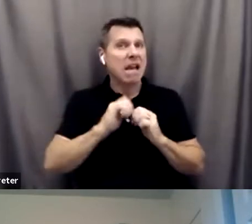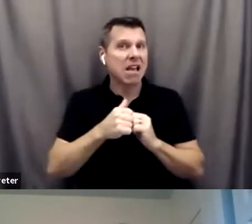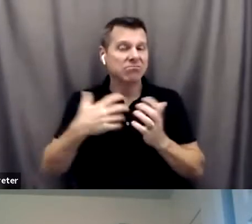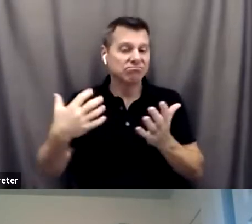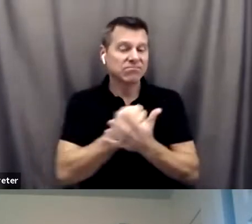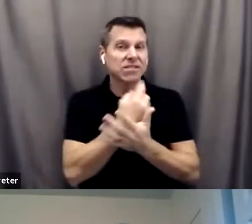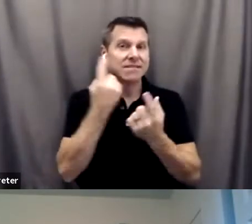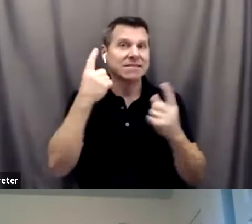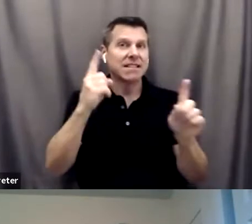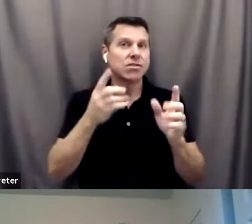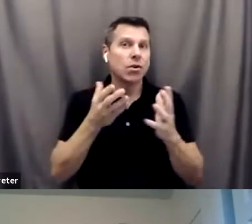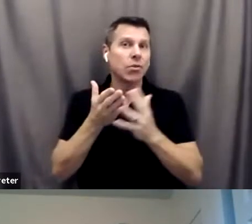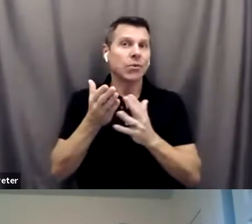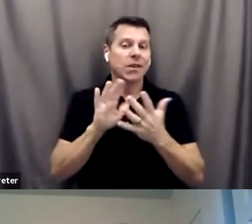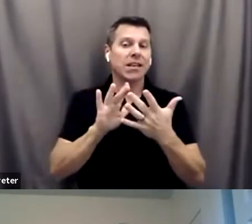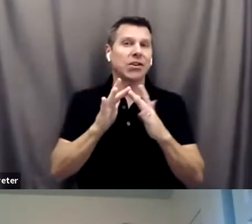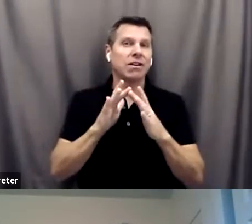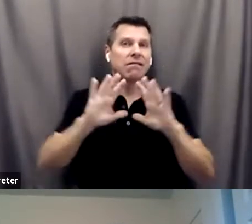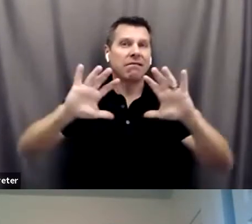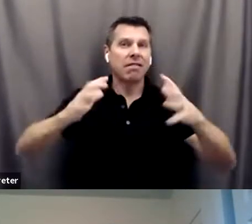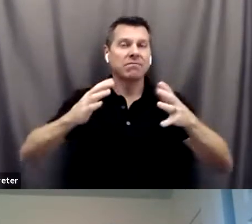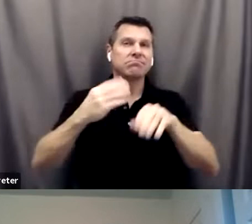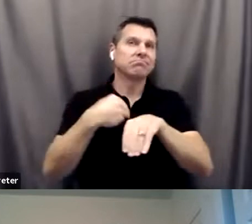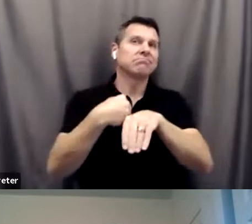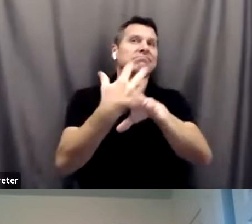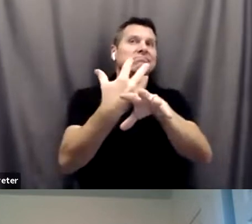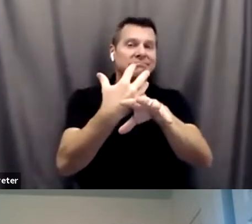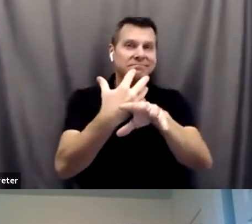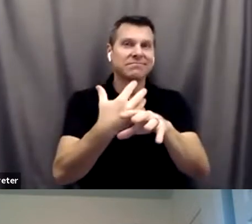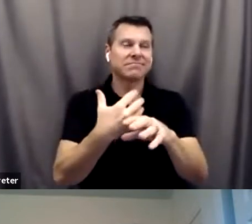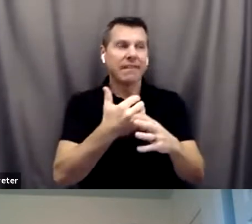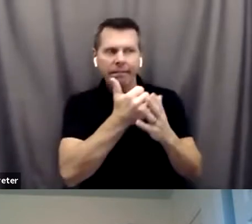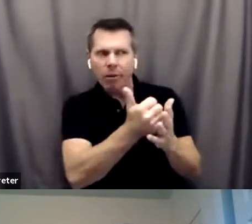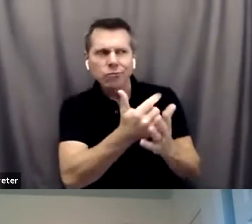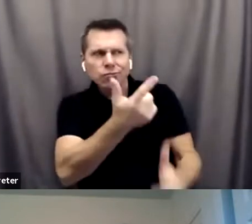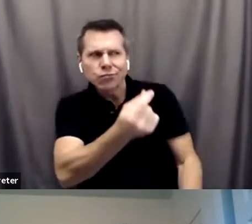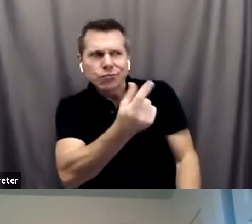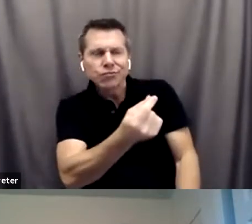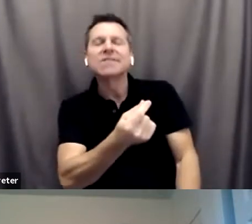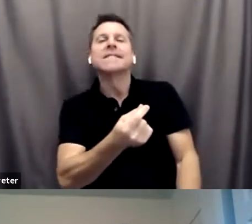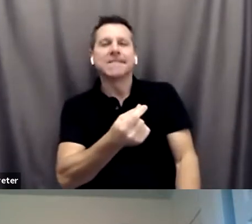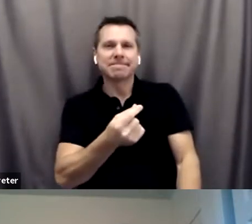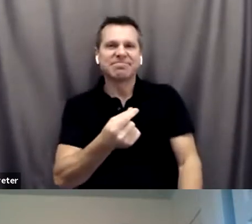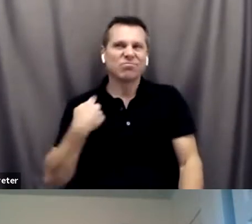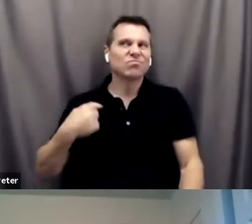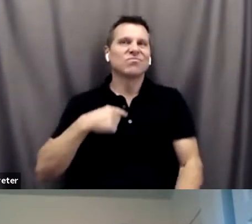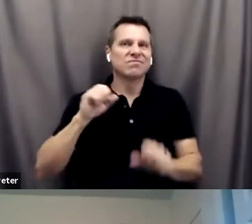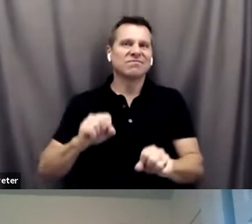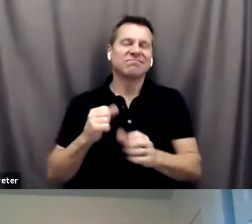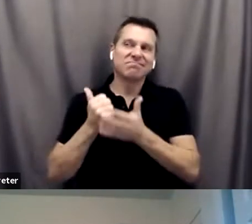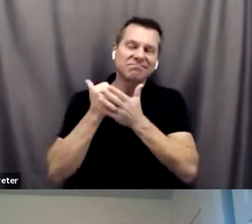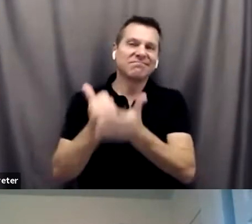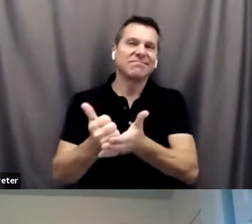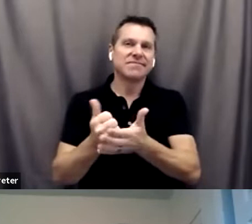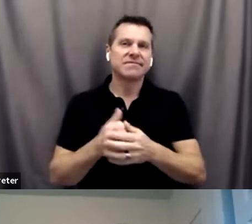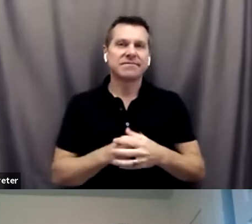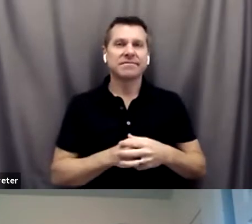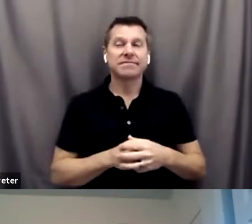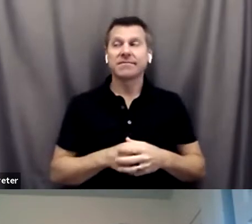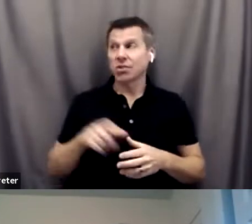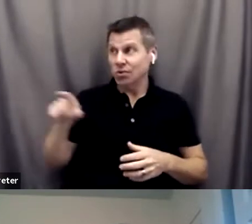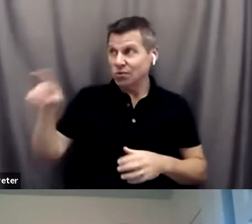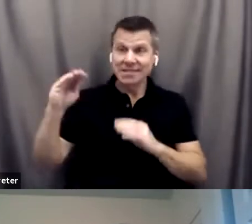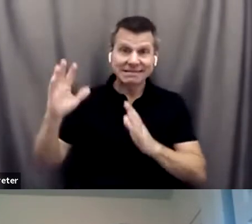classes, and getting them the help they need. And for us, as well, you know, having help faculty help us getting referrals, so that we